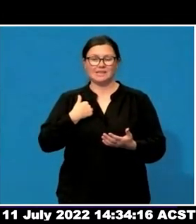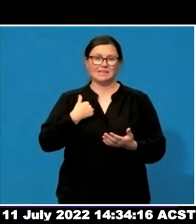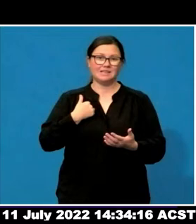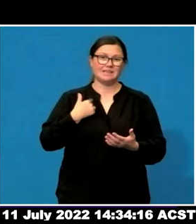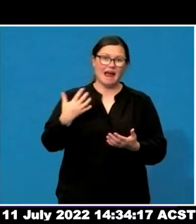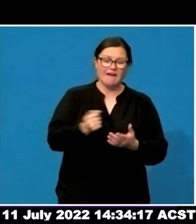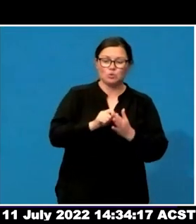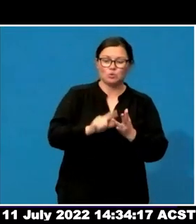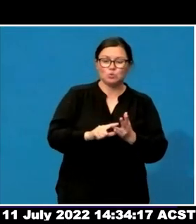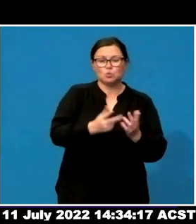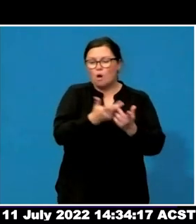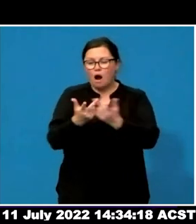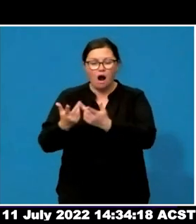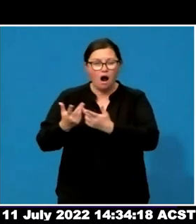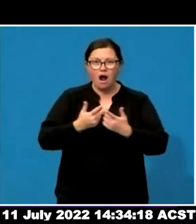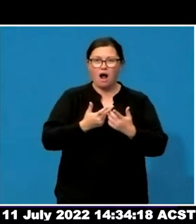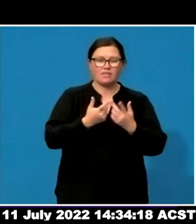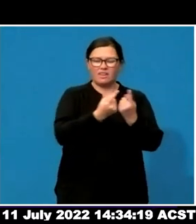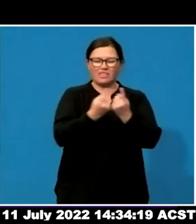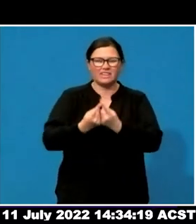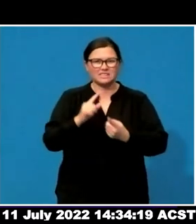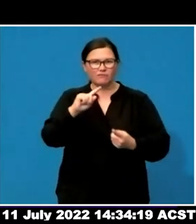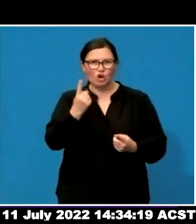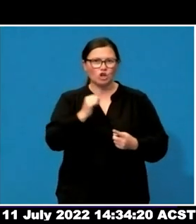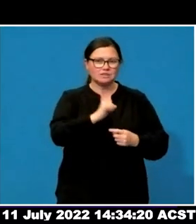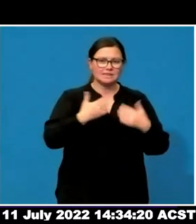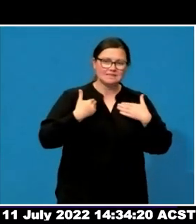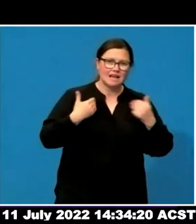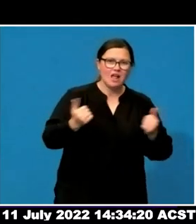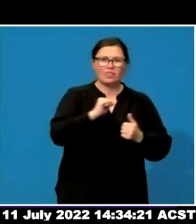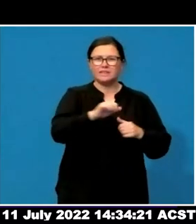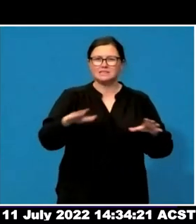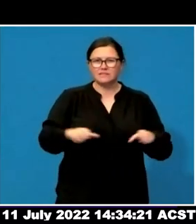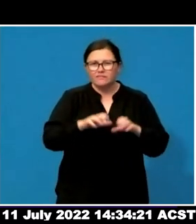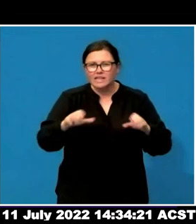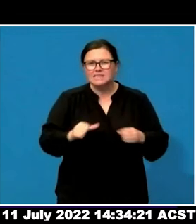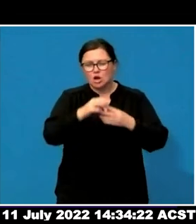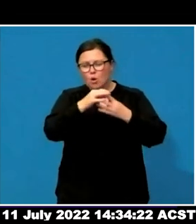around his health and his wellbeing, around his physiotherapy to be able to maintain those types of things.